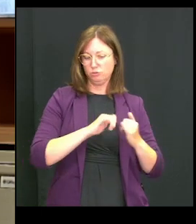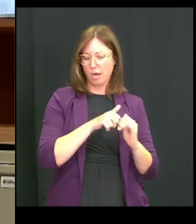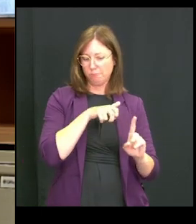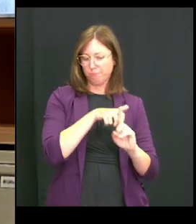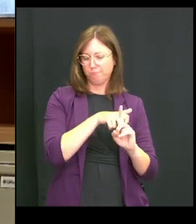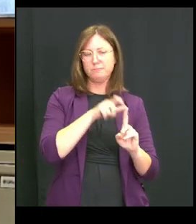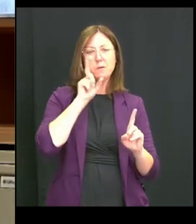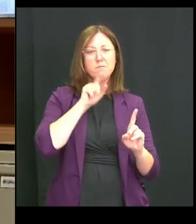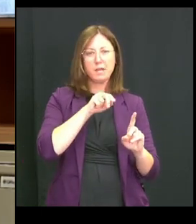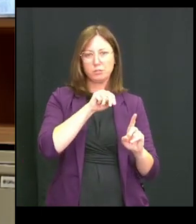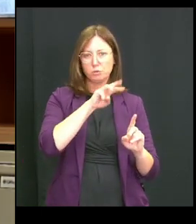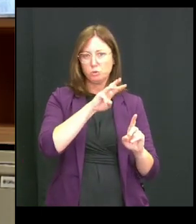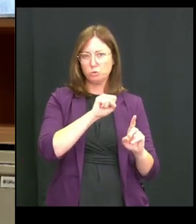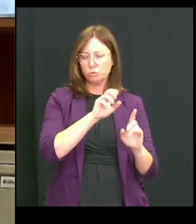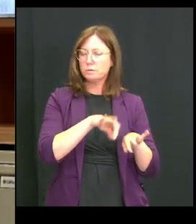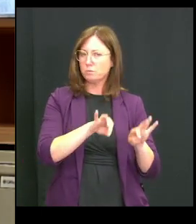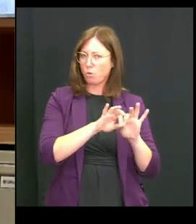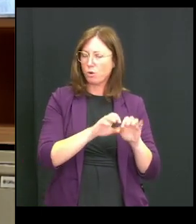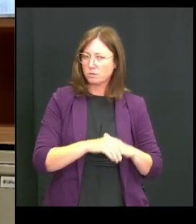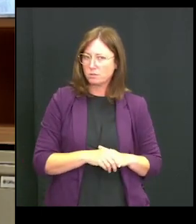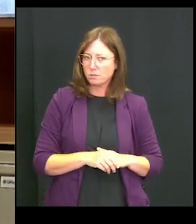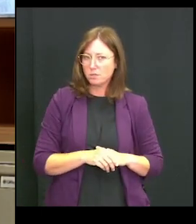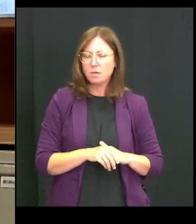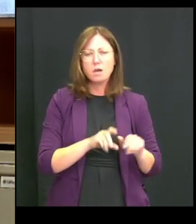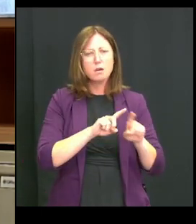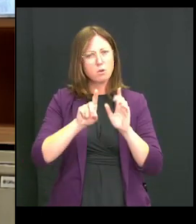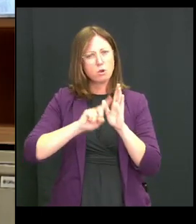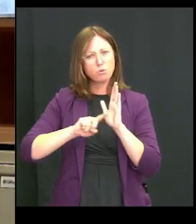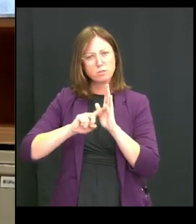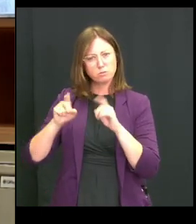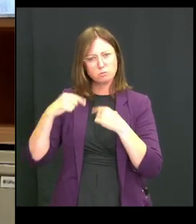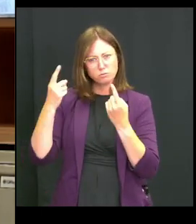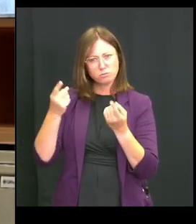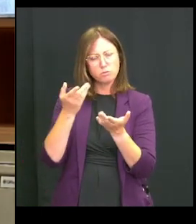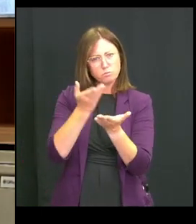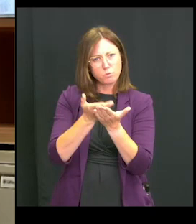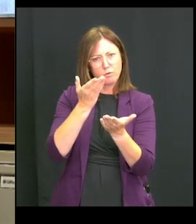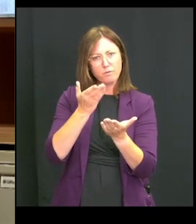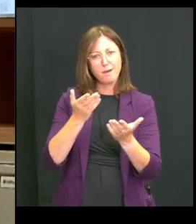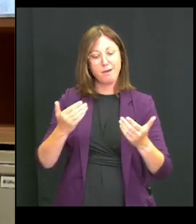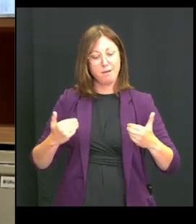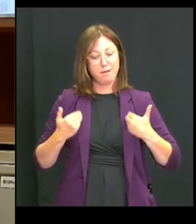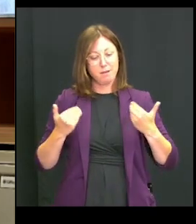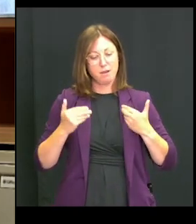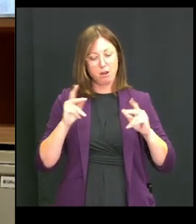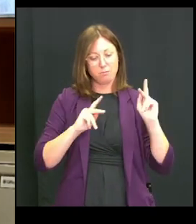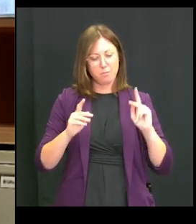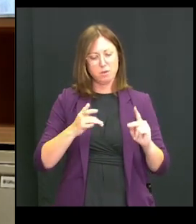Research has shown that younger people do have higher levels of media literacy,